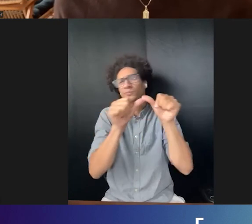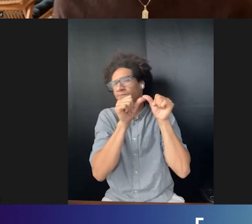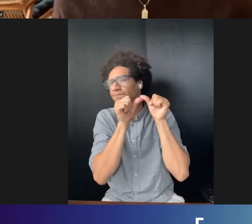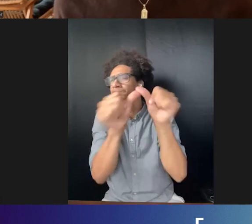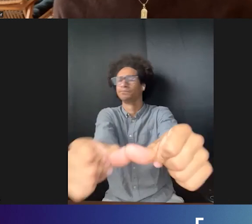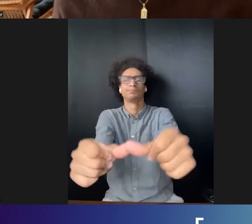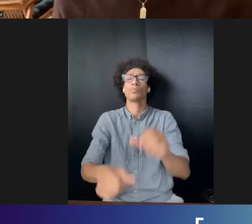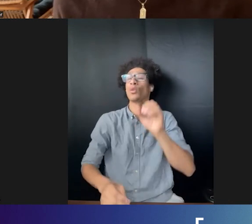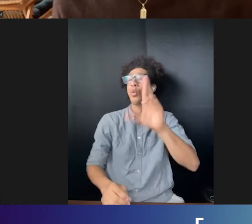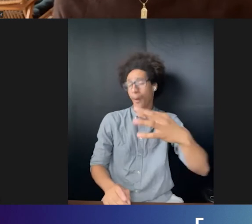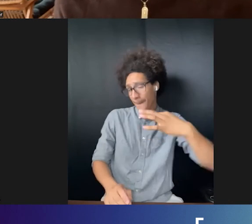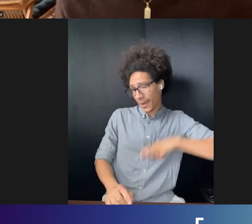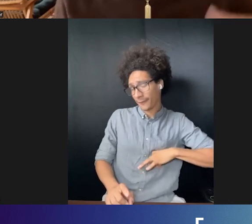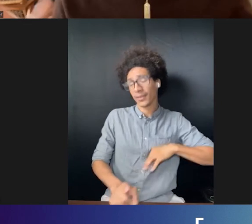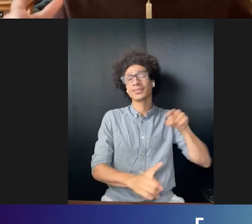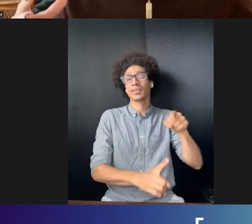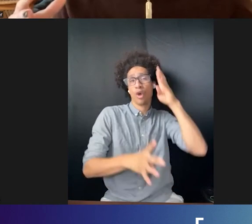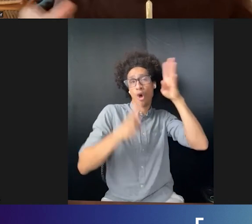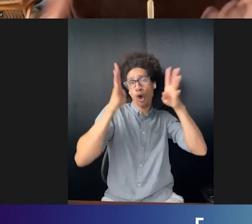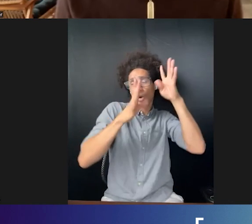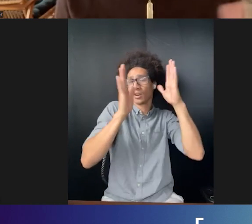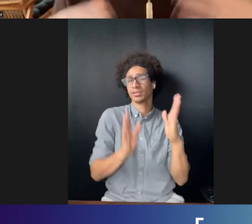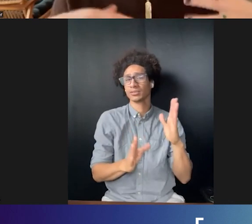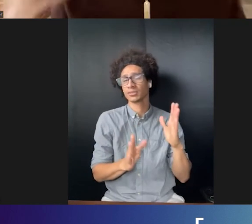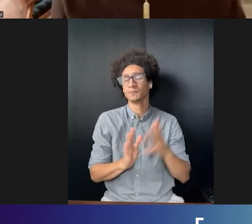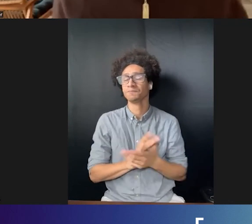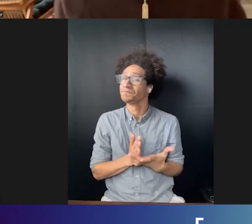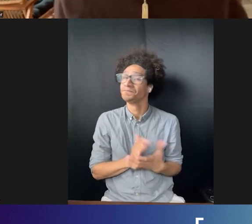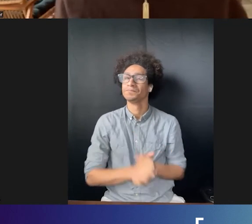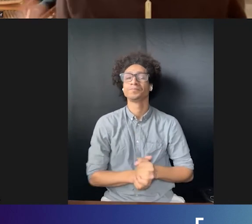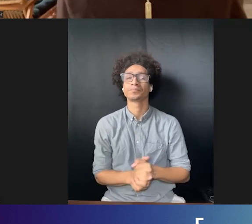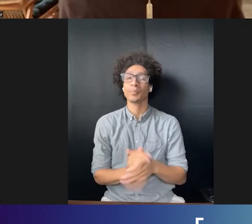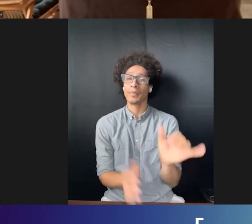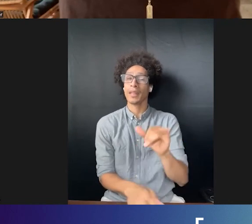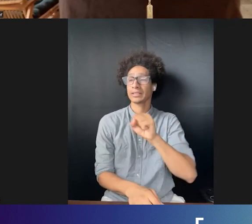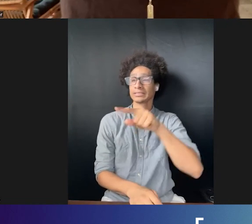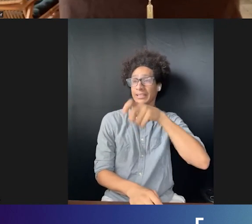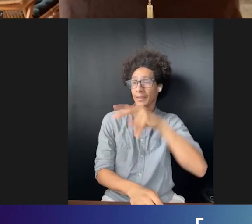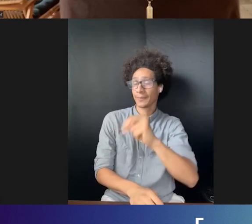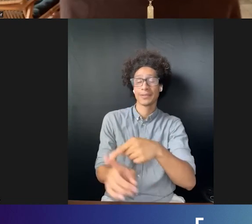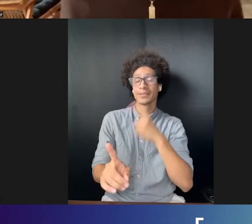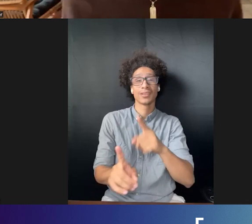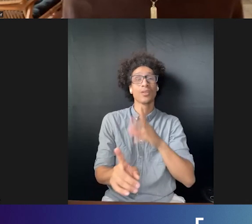And that this doesn't you know, this as Steve said, there like there is none of this without those who are making the work.